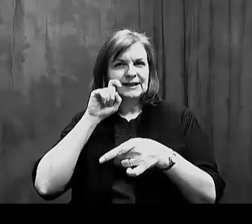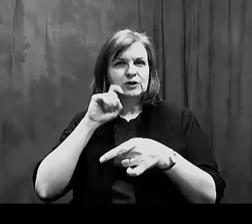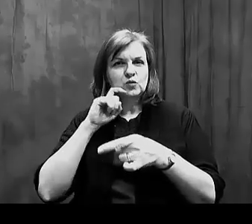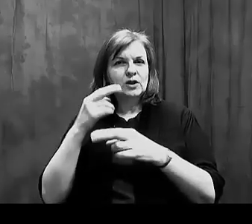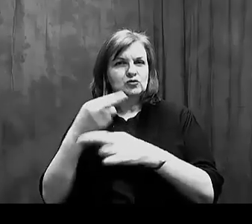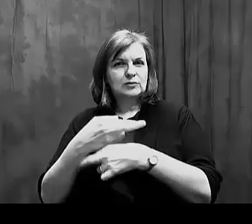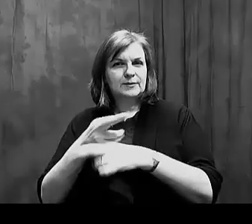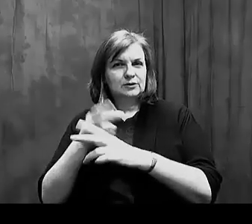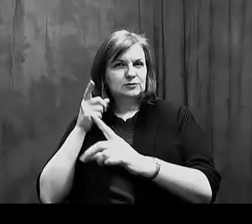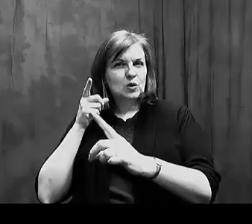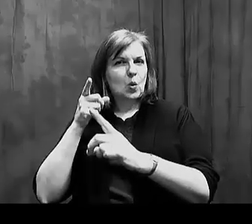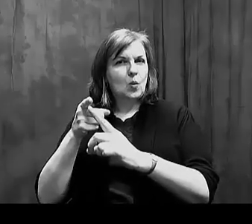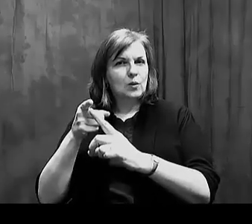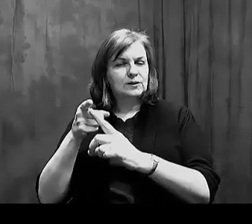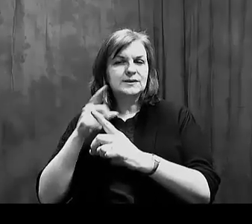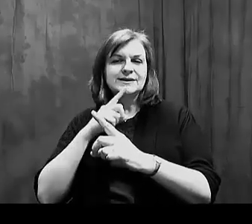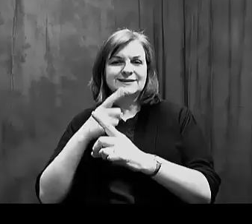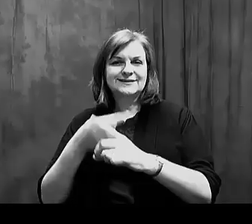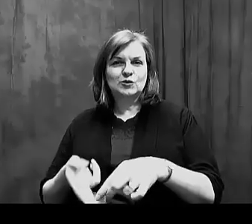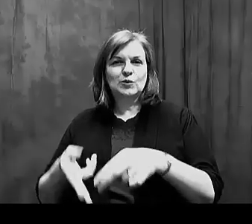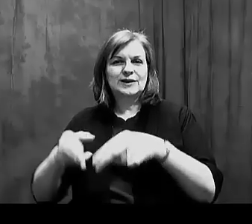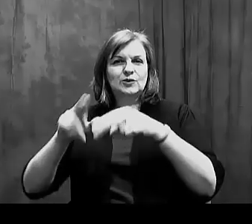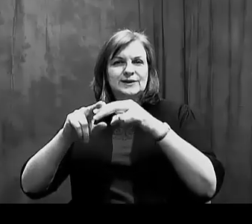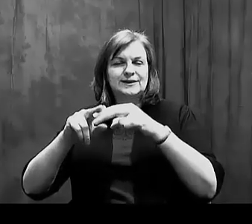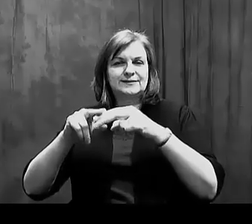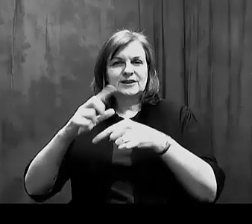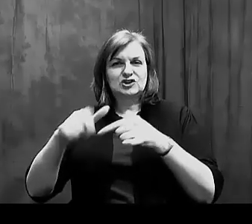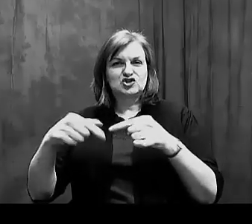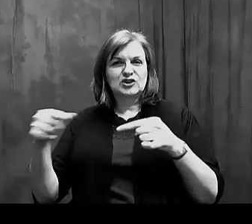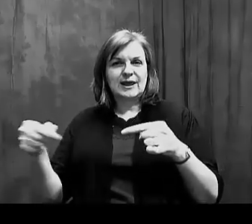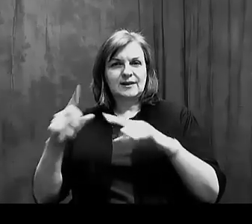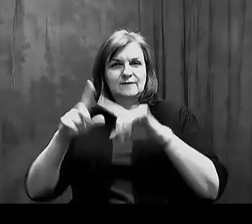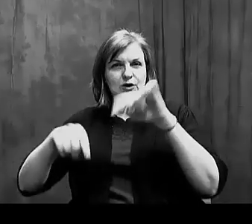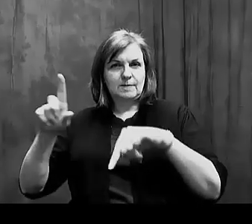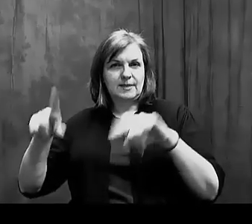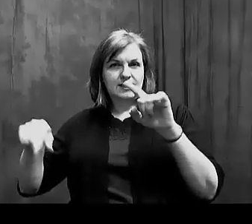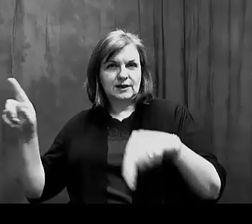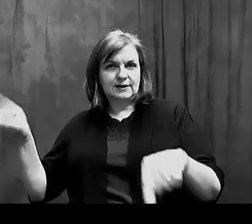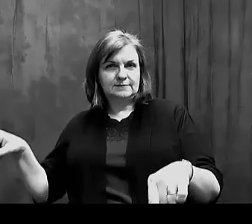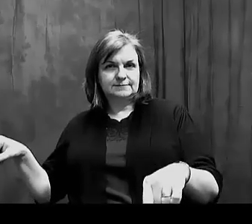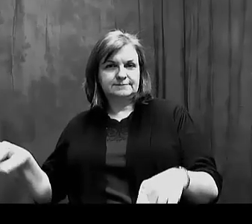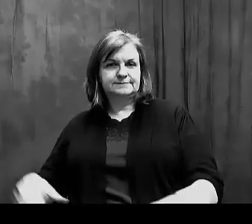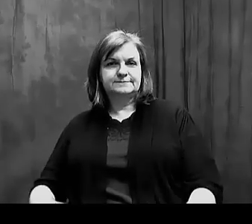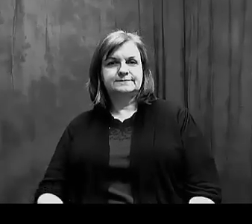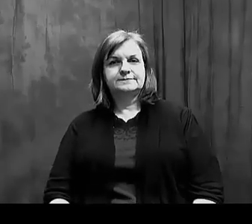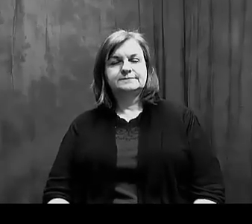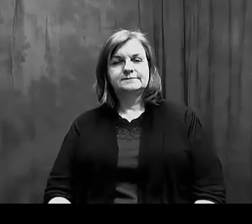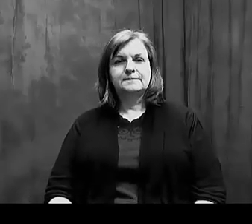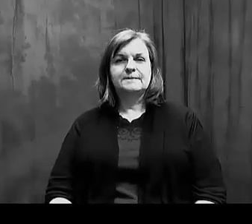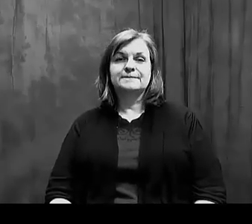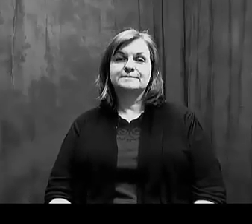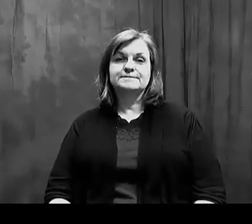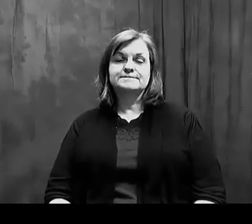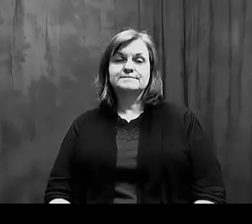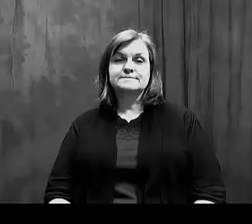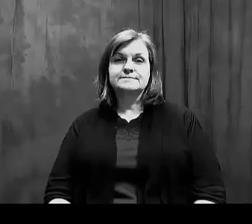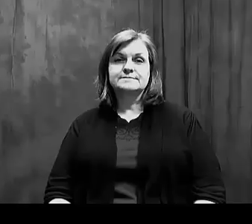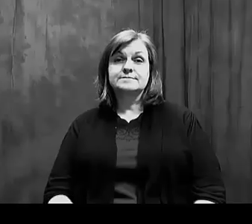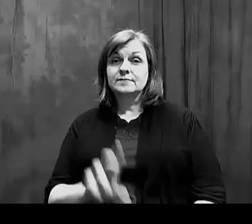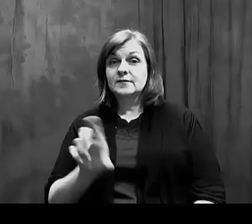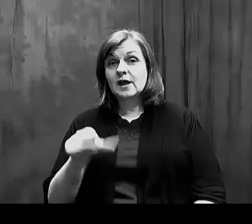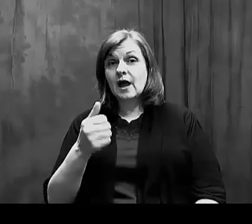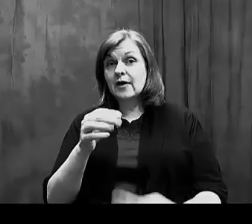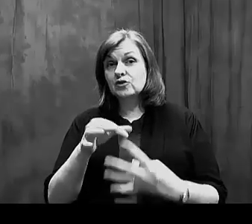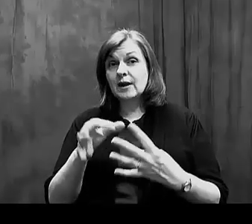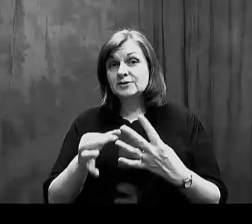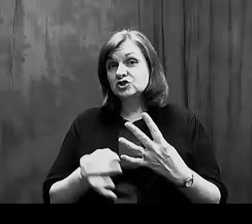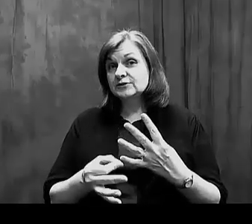sexual reproduction is usually in response to changes in the environment